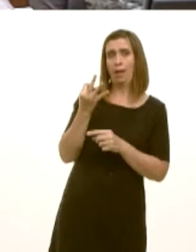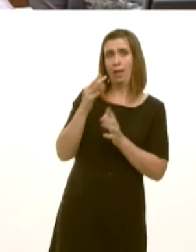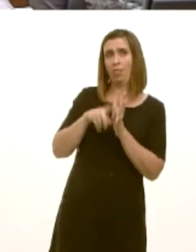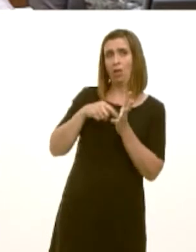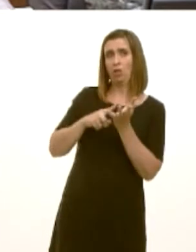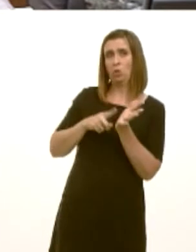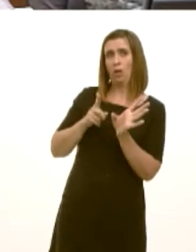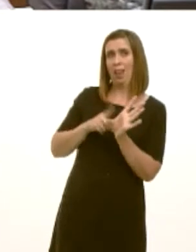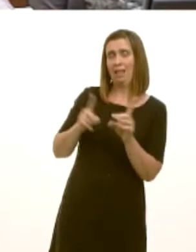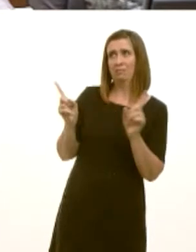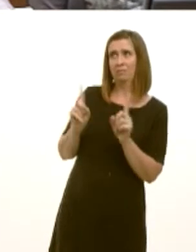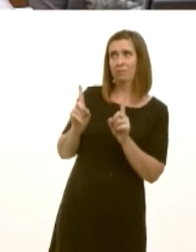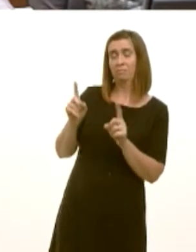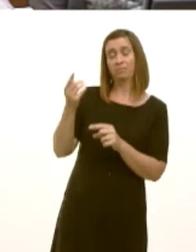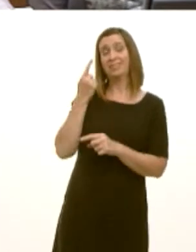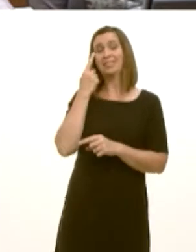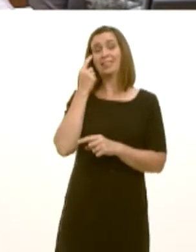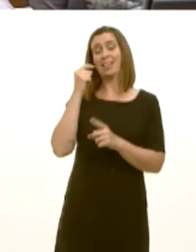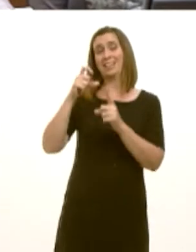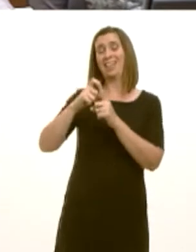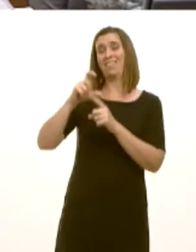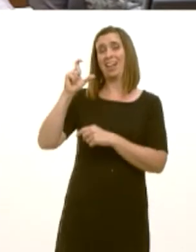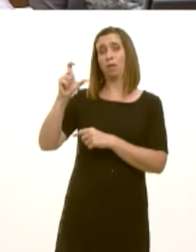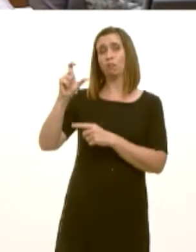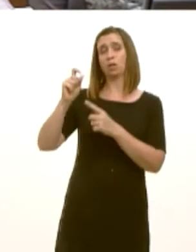I noted yesterday the Prime Minister would not rule out cuts to disability benefits,